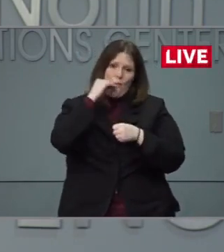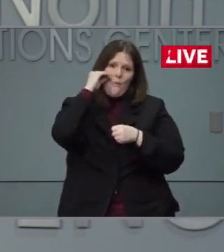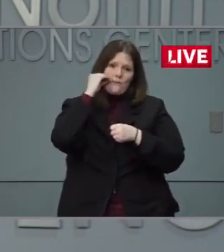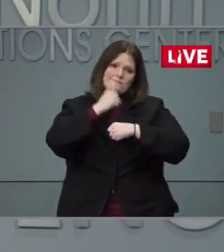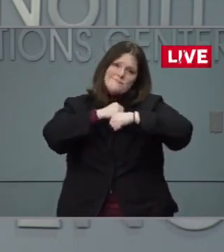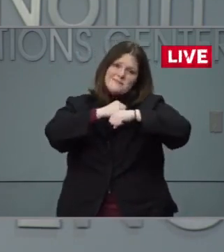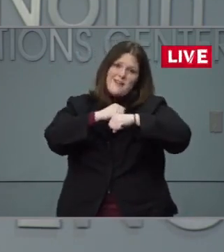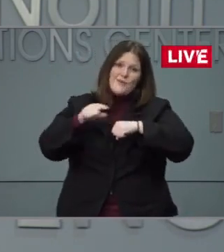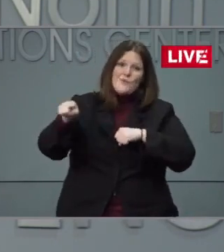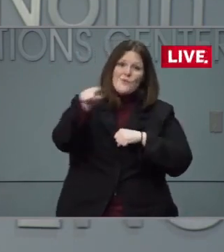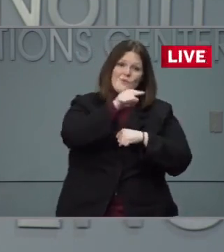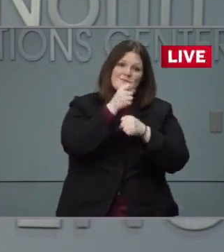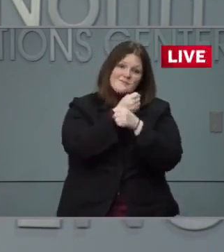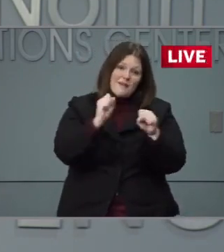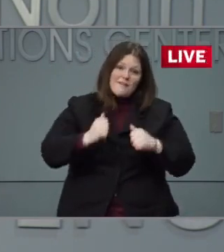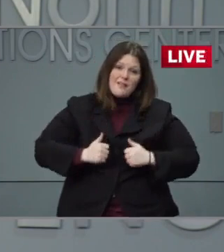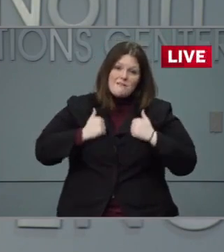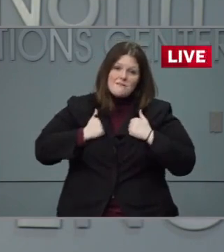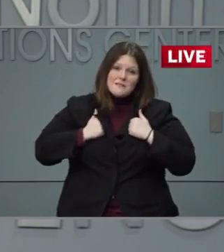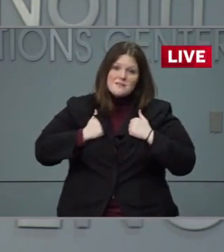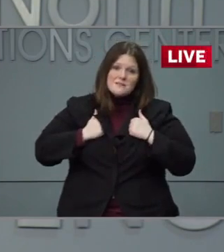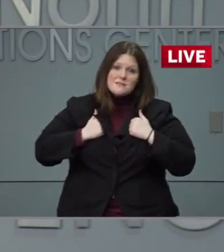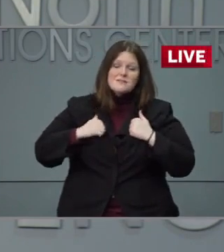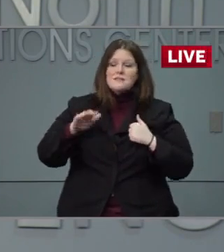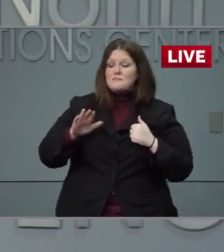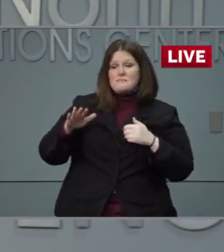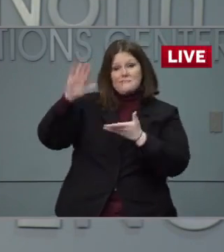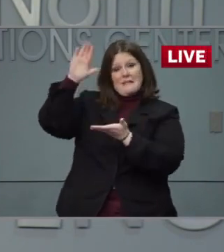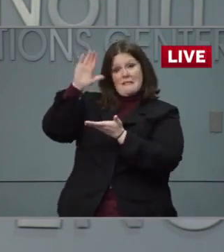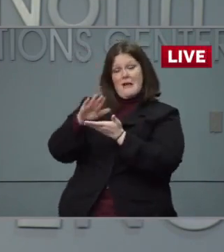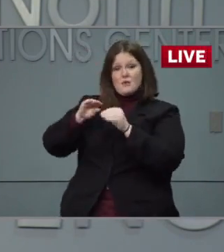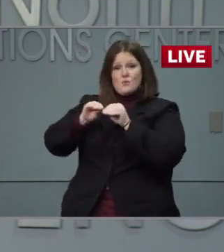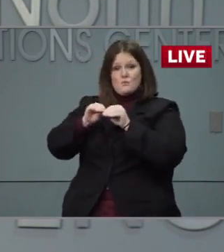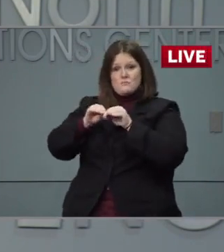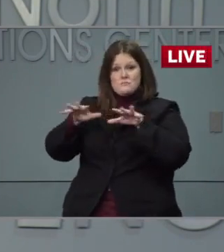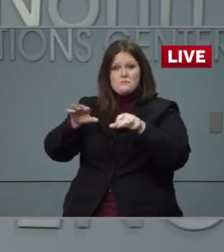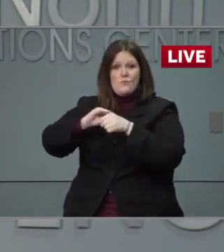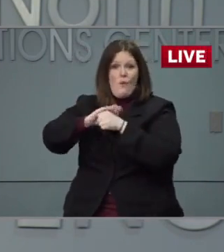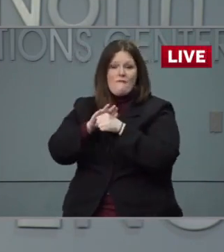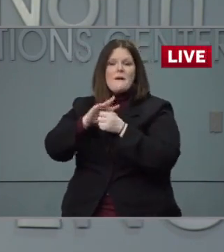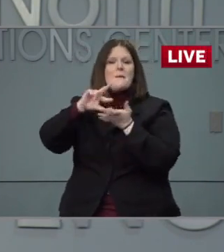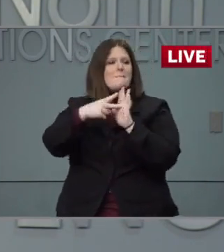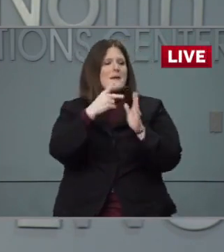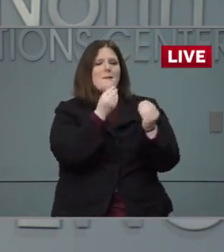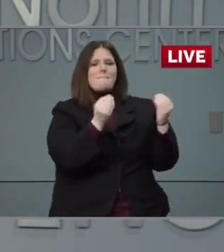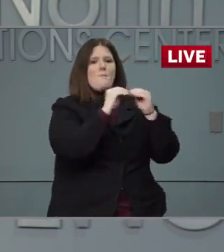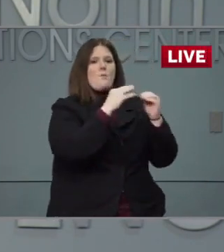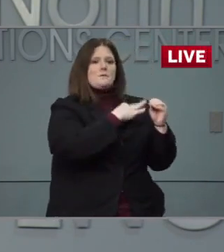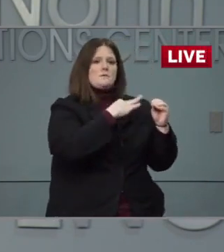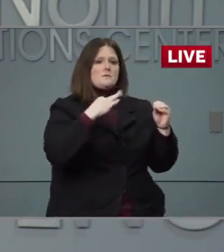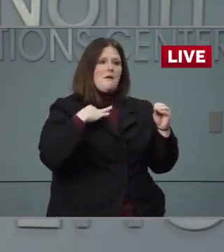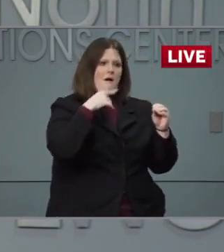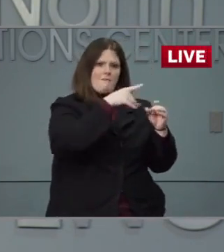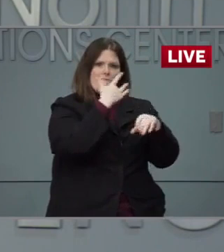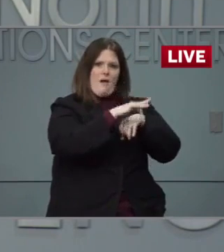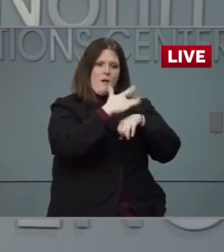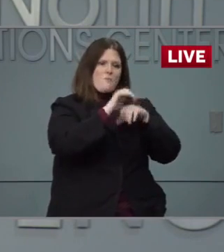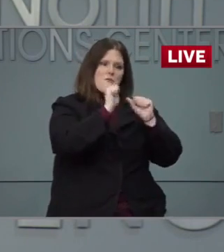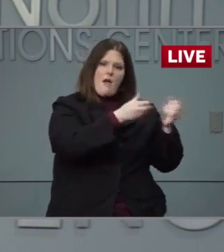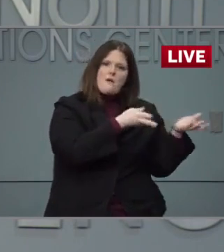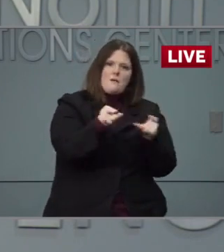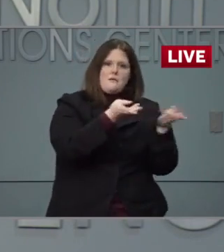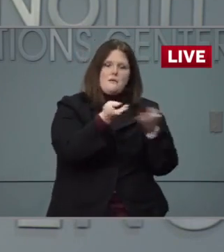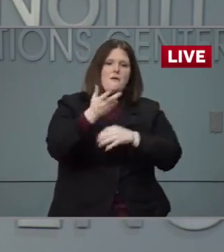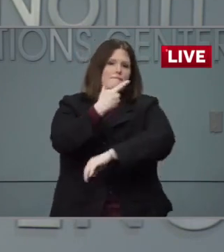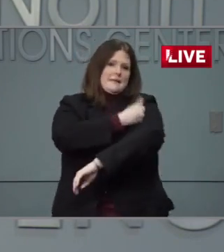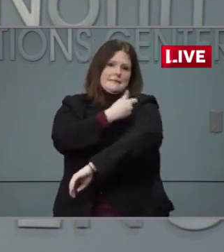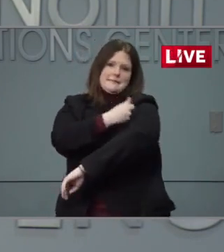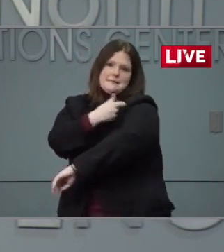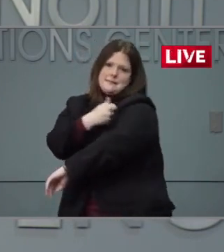AS WE WORK TO PREVENT THE SPREAD OF COVID-19, WE'RE ALSO HELPING LOCAL HOSPITALS AND HEALTH DEPARTMENTS TO SUPPORT THEIR VACCINE EFFORTS.